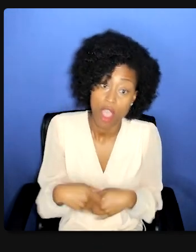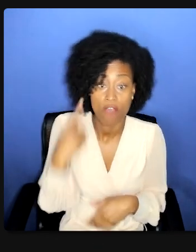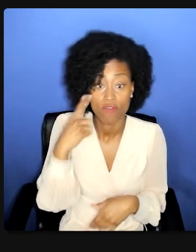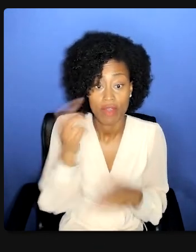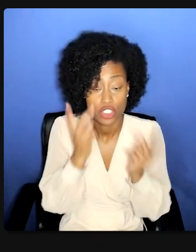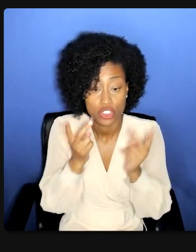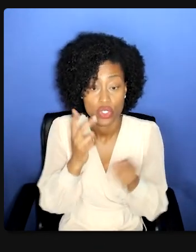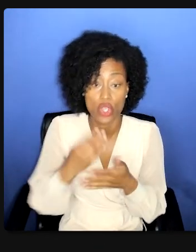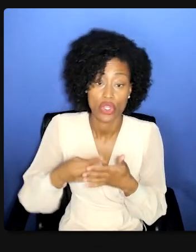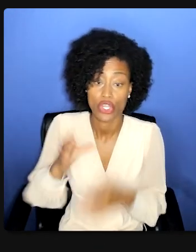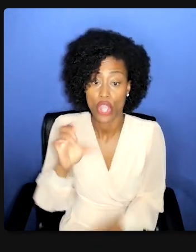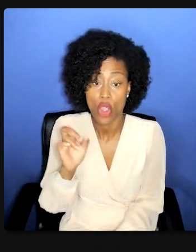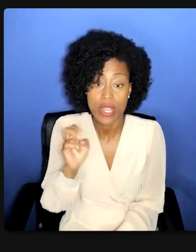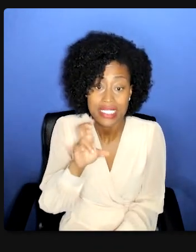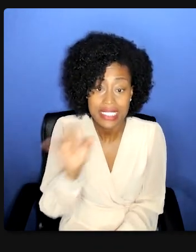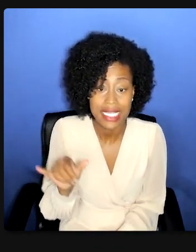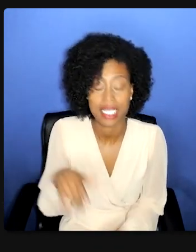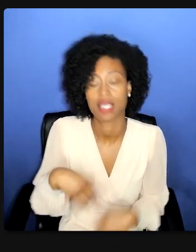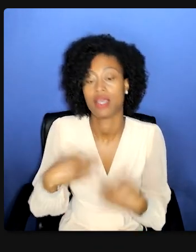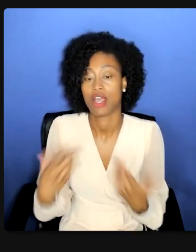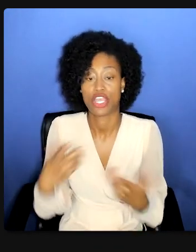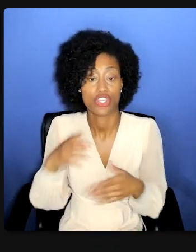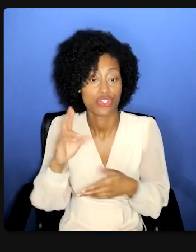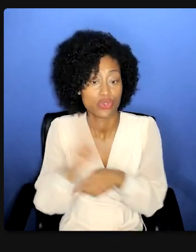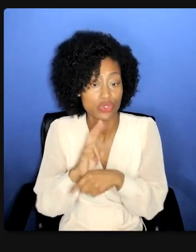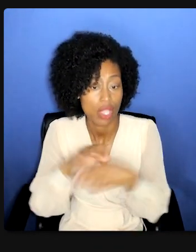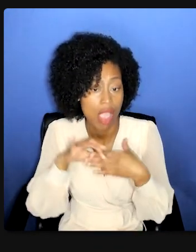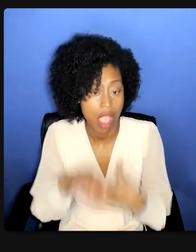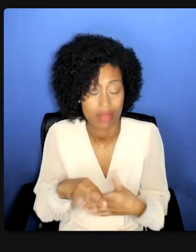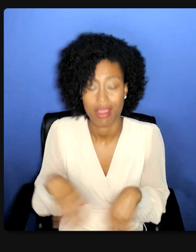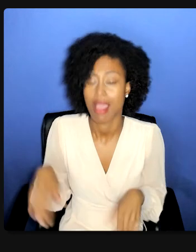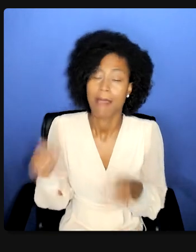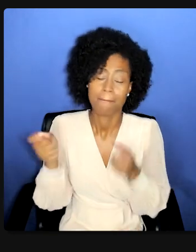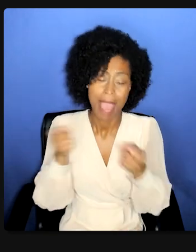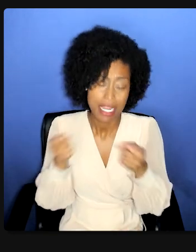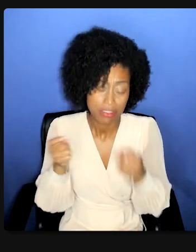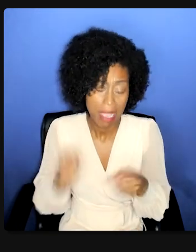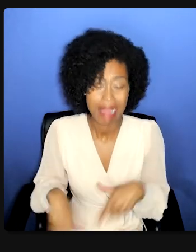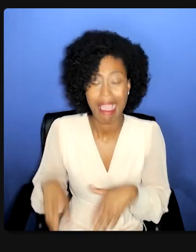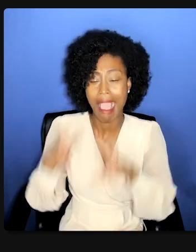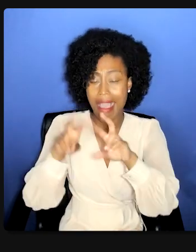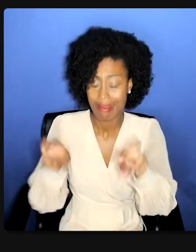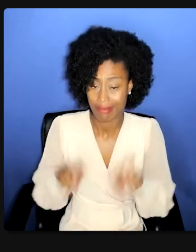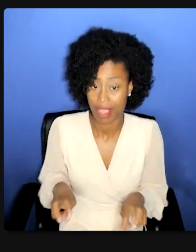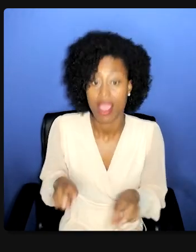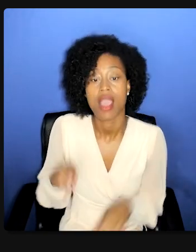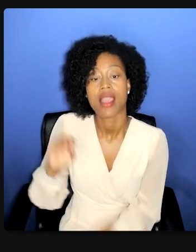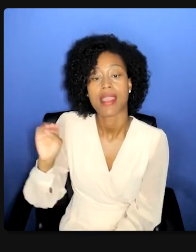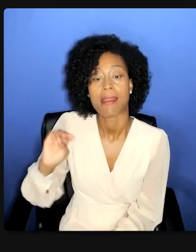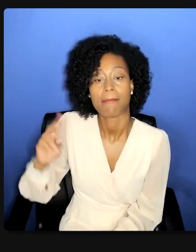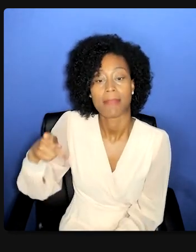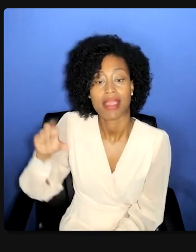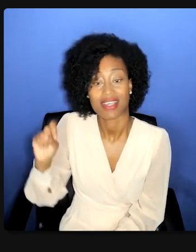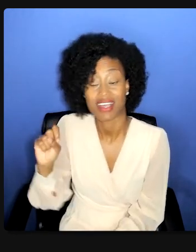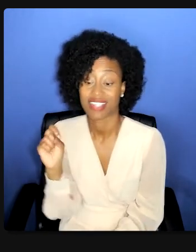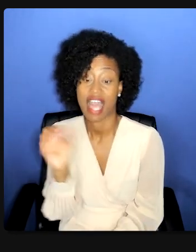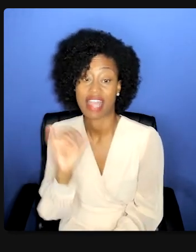user generated content, player management, analytics, and, of course, multiplayer services like matchmaking